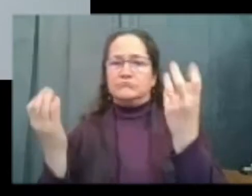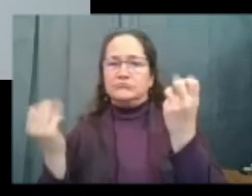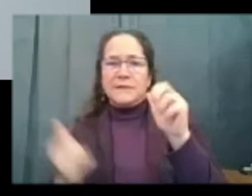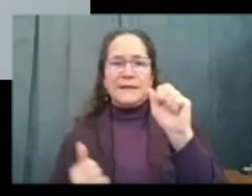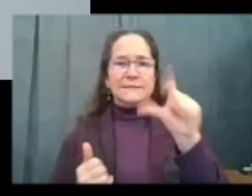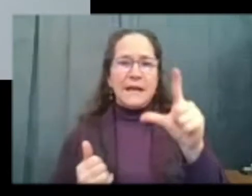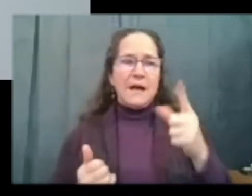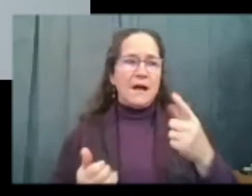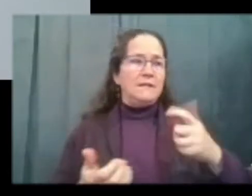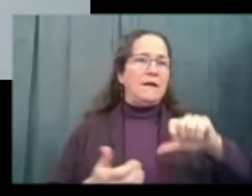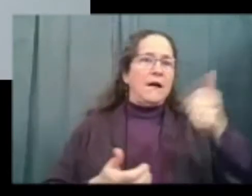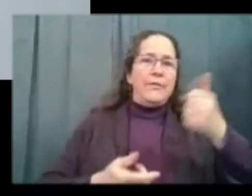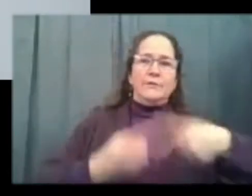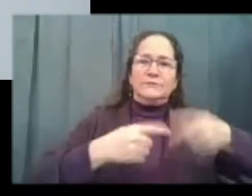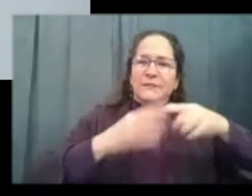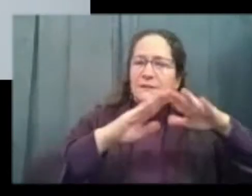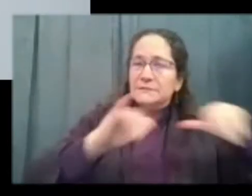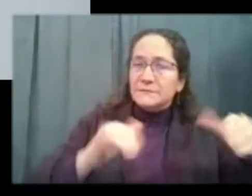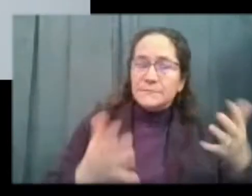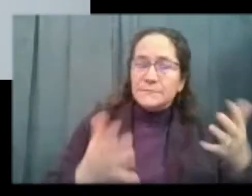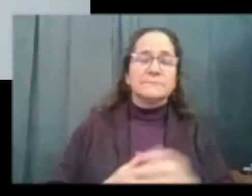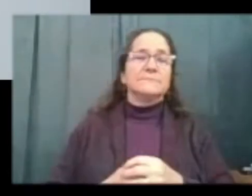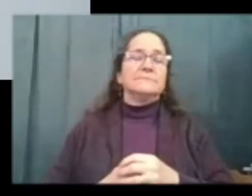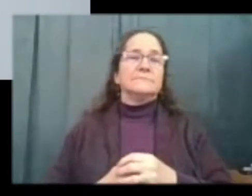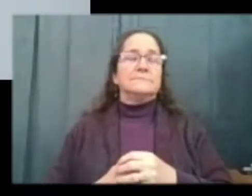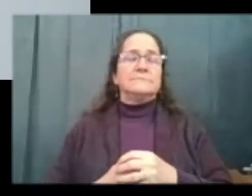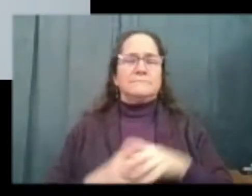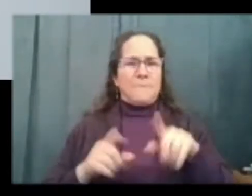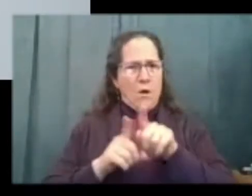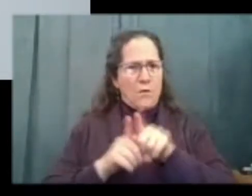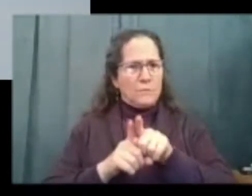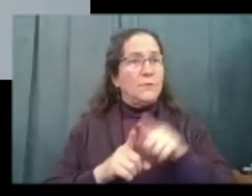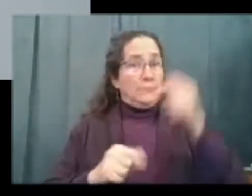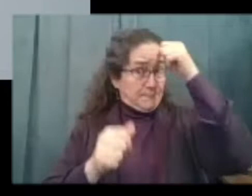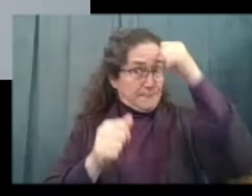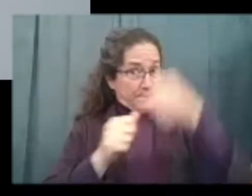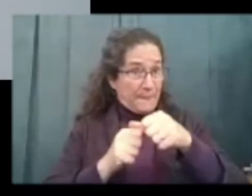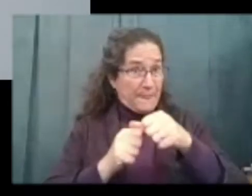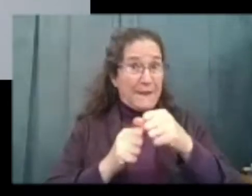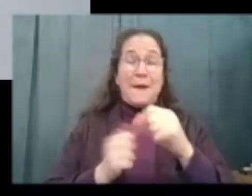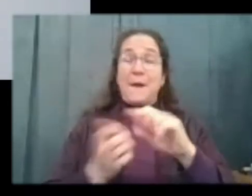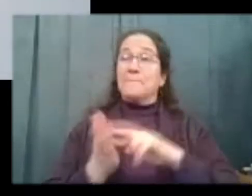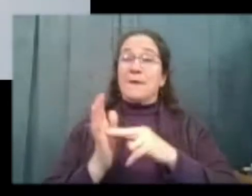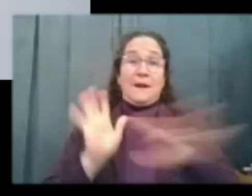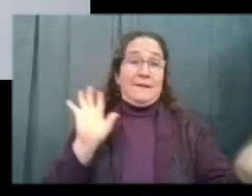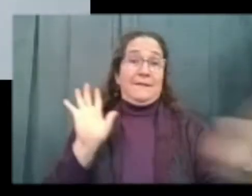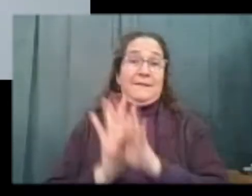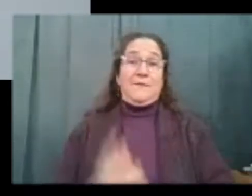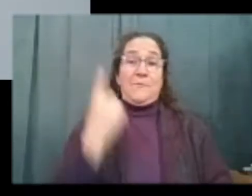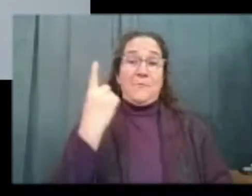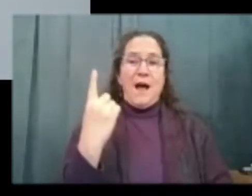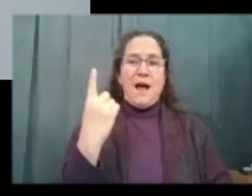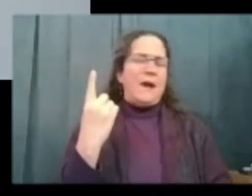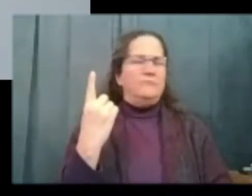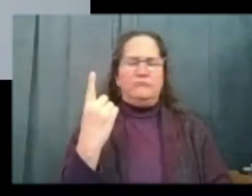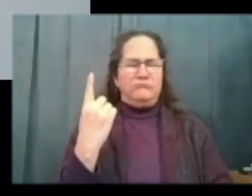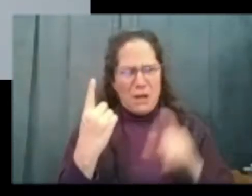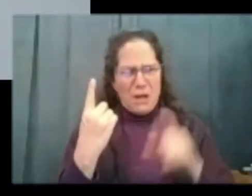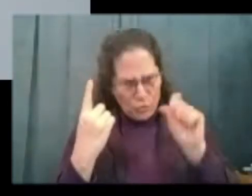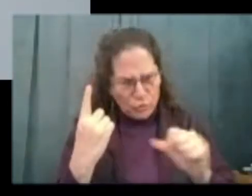So we also need to think about is not always pick one. You can have a variety so I may be speaking in English,